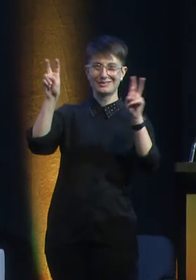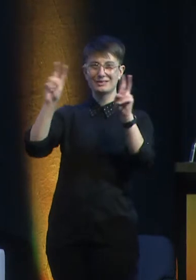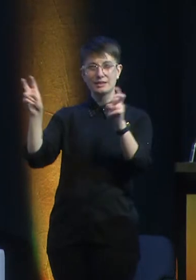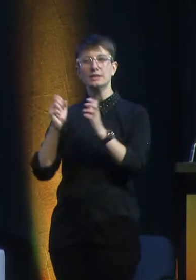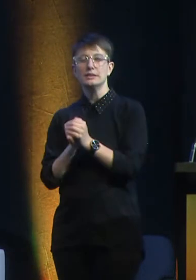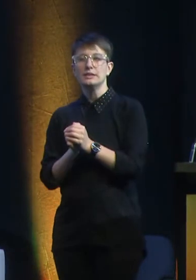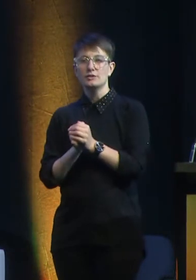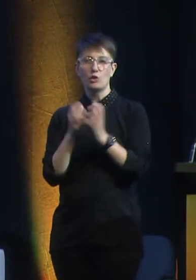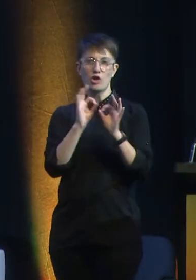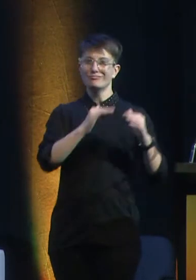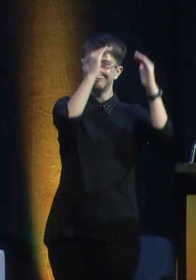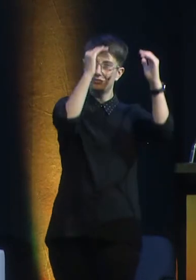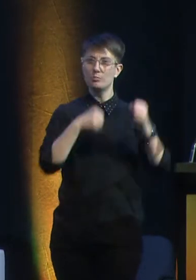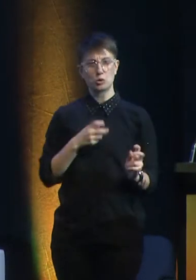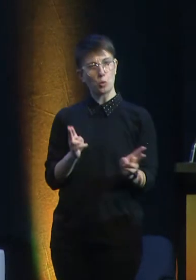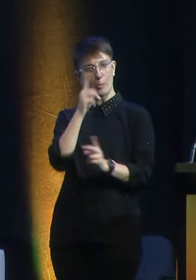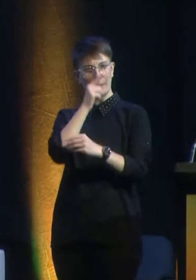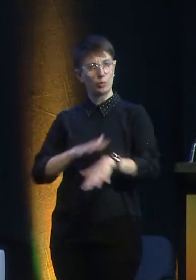their voice. Kotahitanga, that's always an interesting